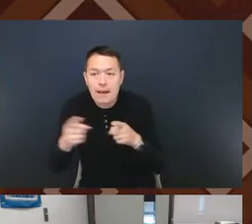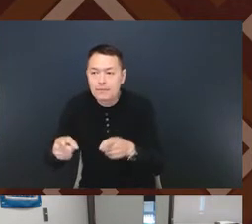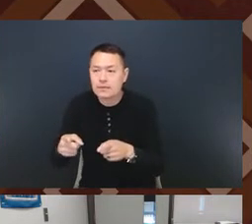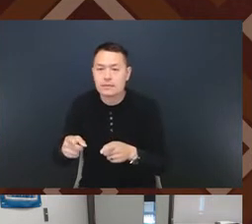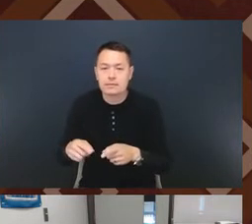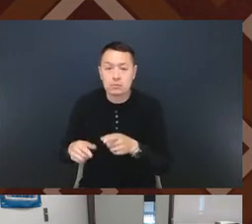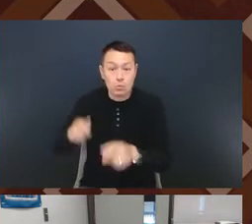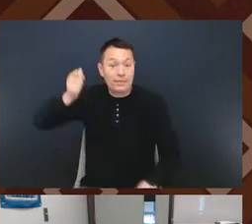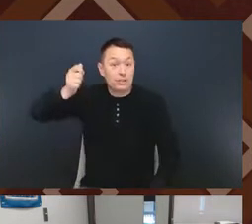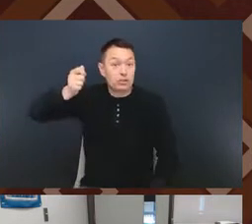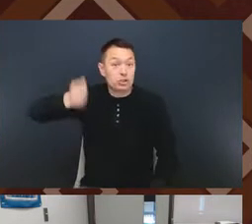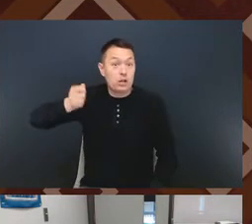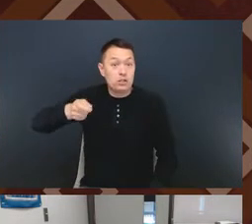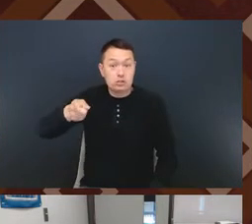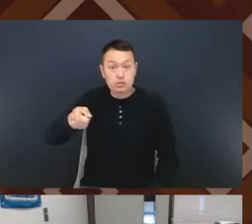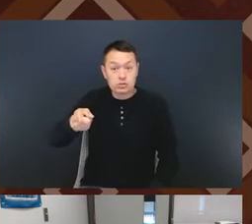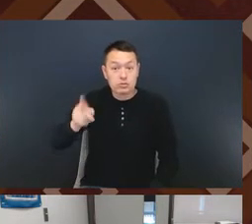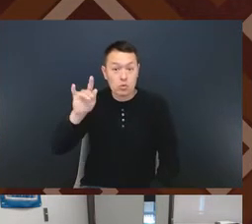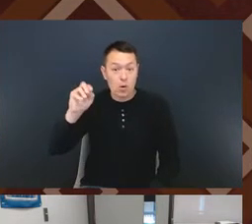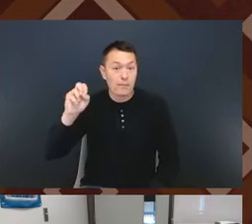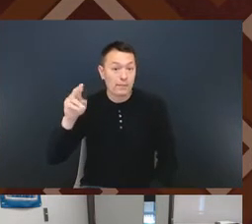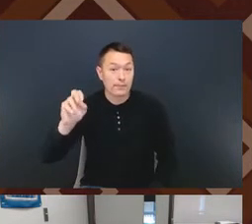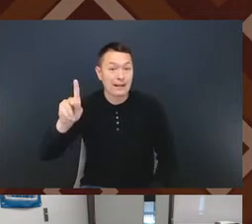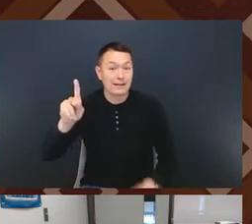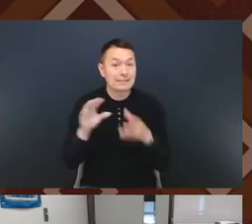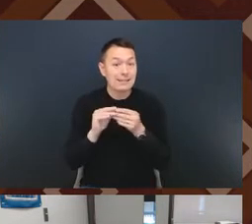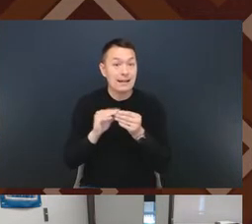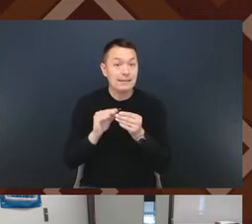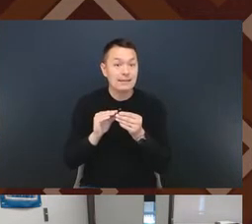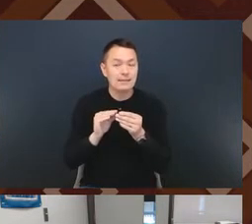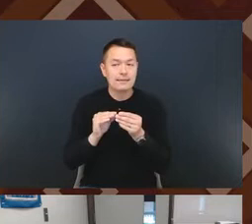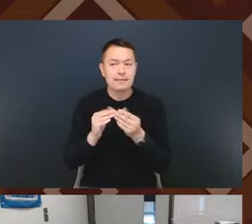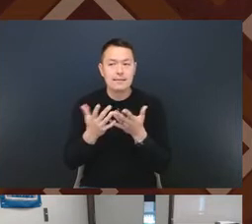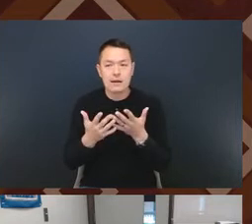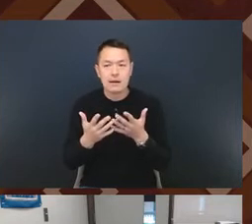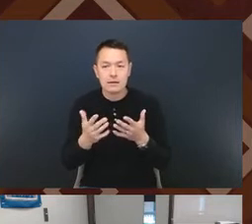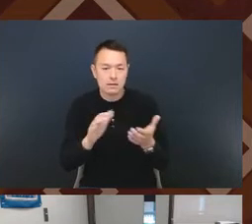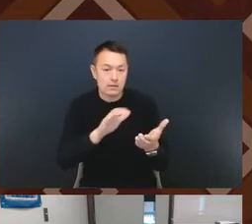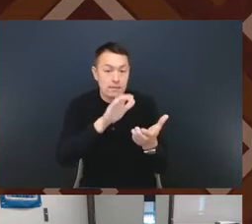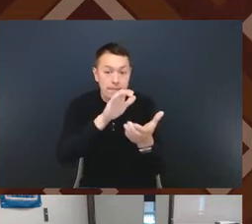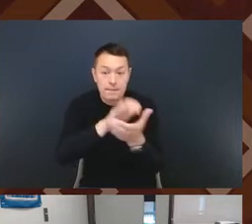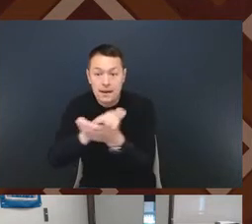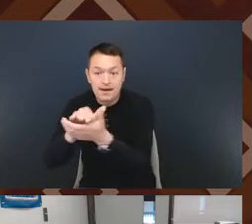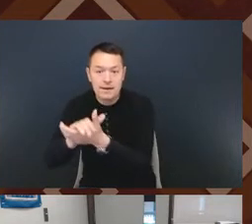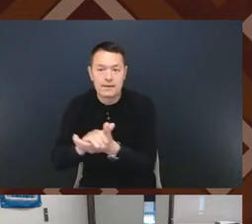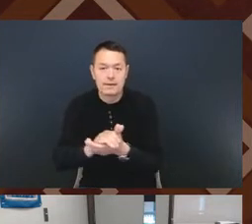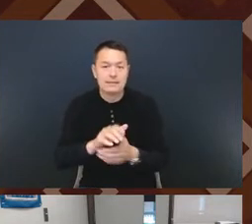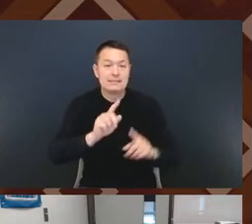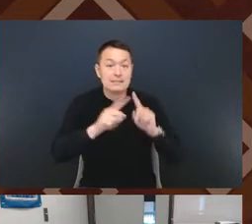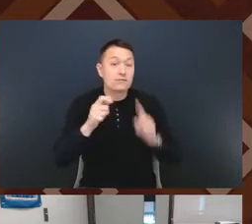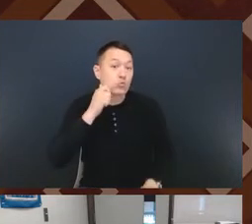In the case, this sort of interracial relationships of this interracial mixing,